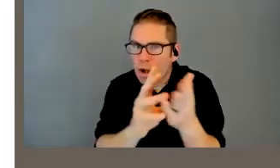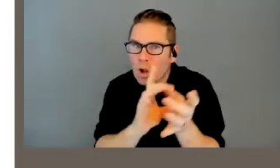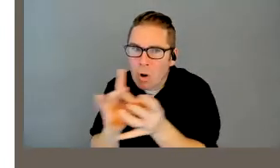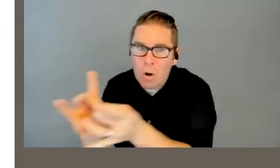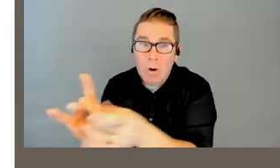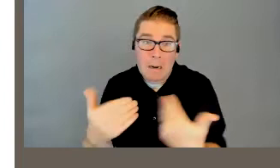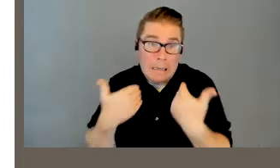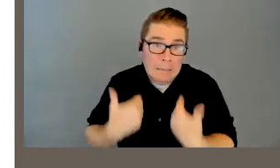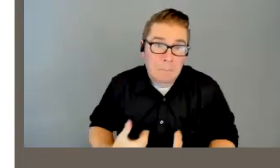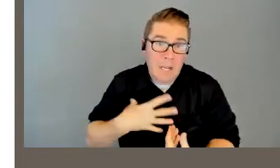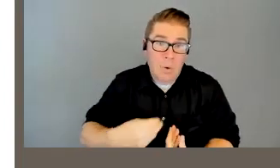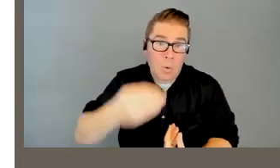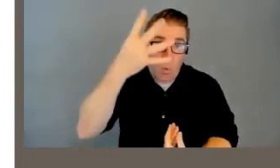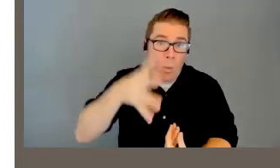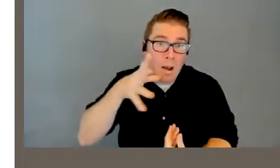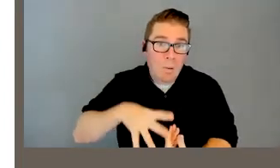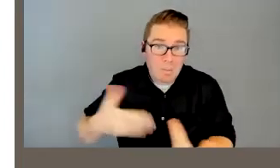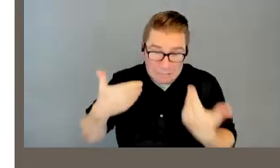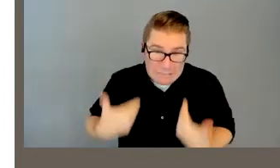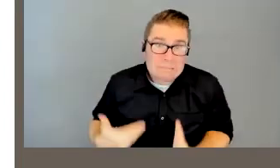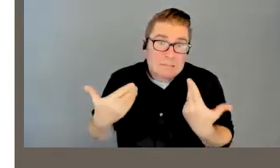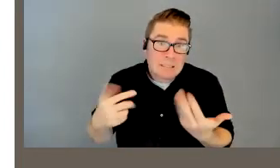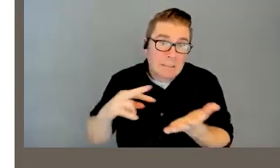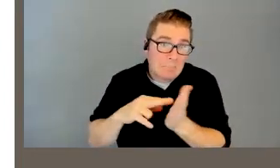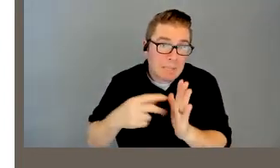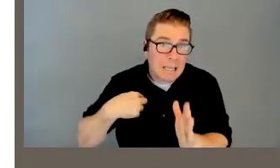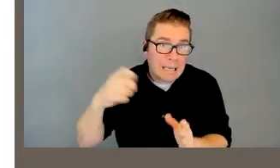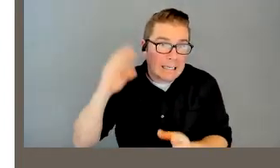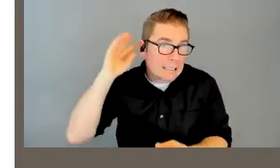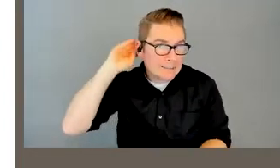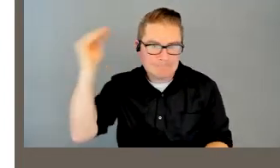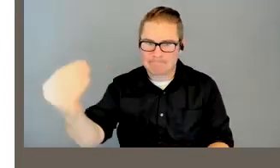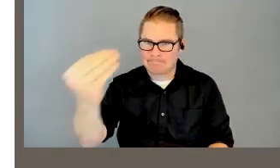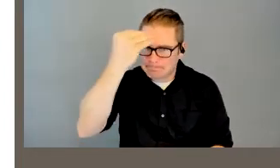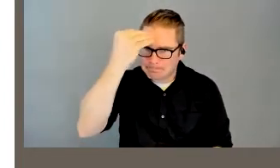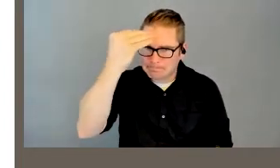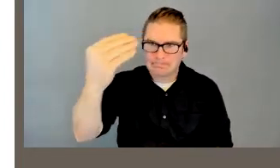I need to be cognizant of the fact that I'm students of color